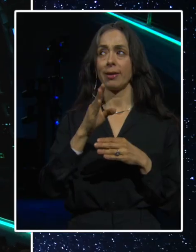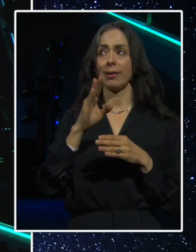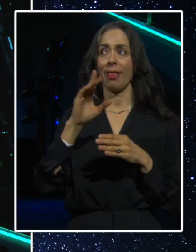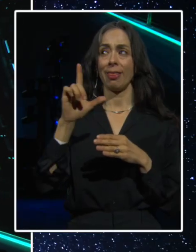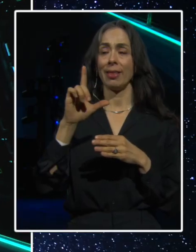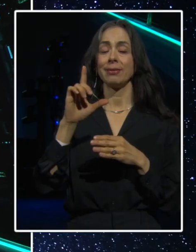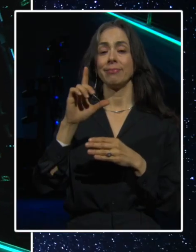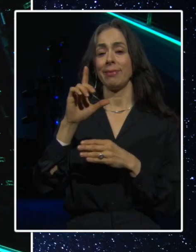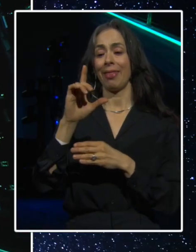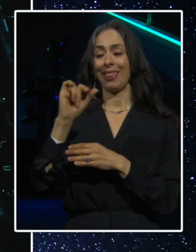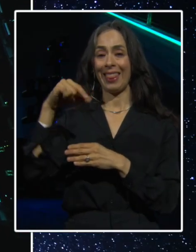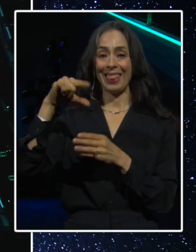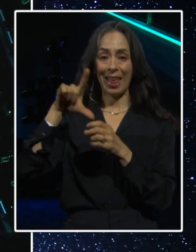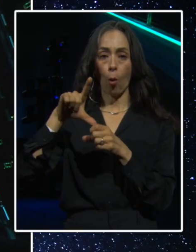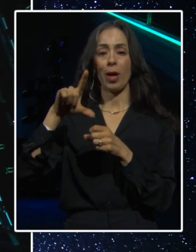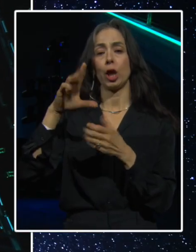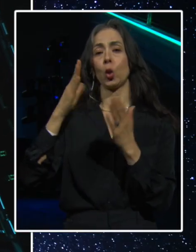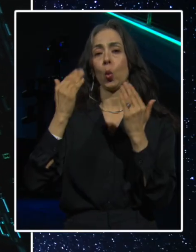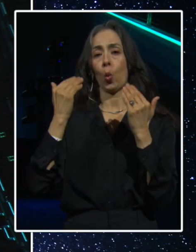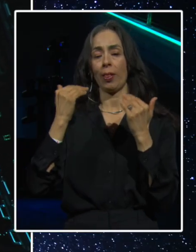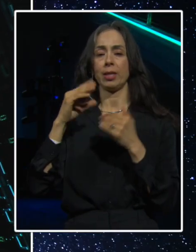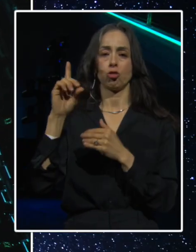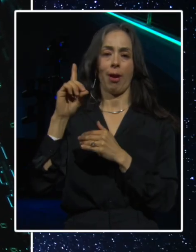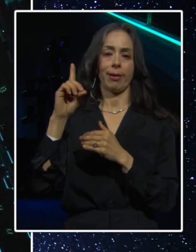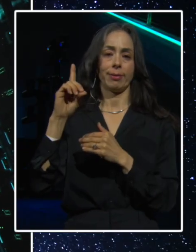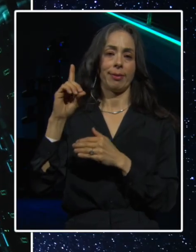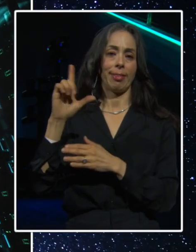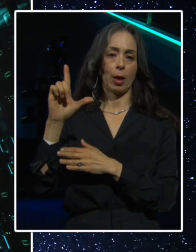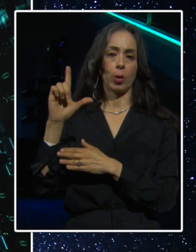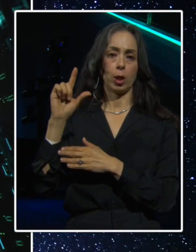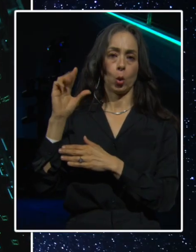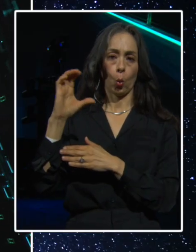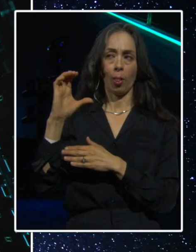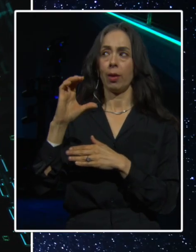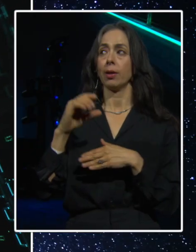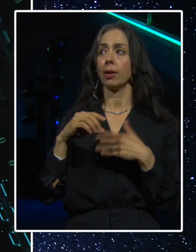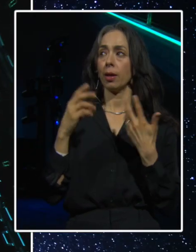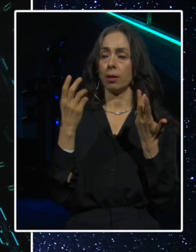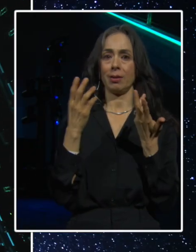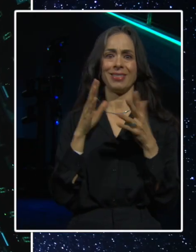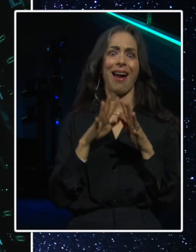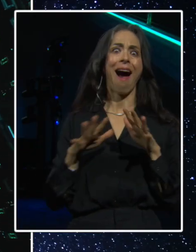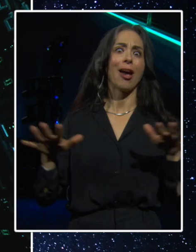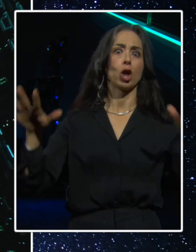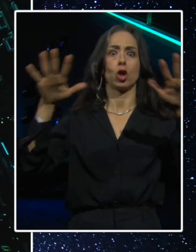not just for the CPUs and GPUs, but across the entire infrastructure stack.